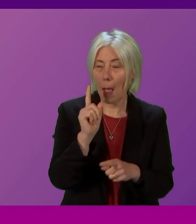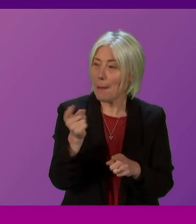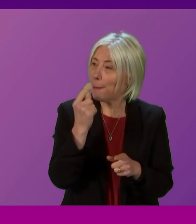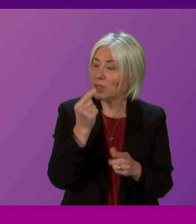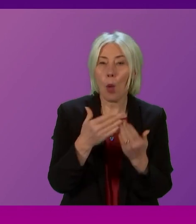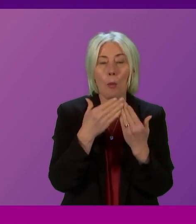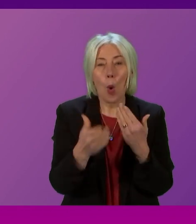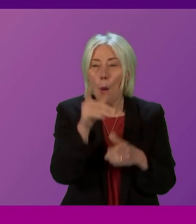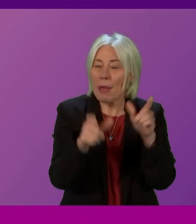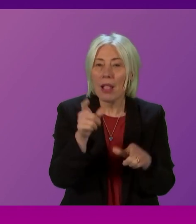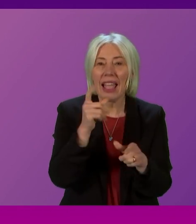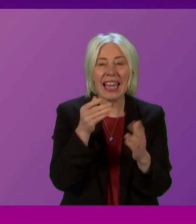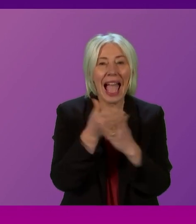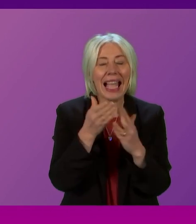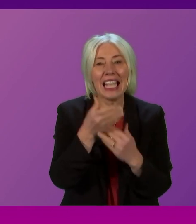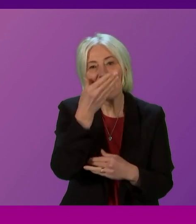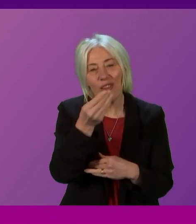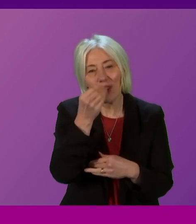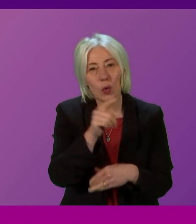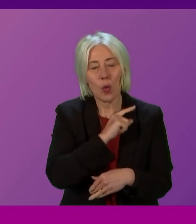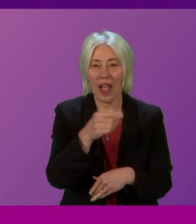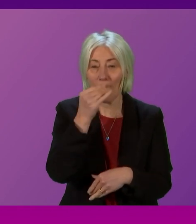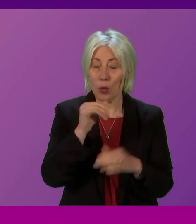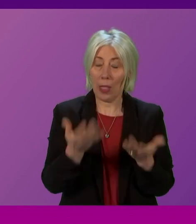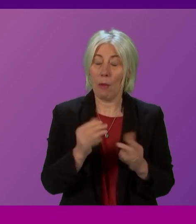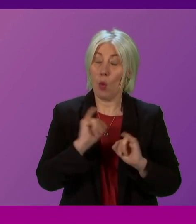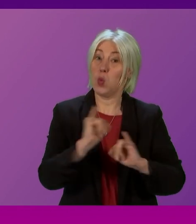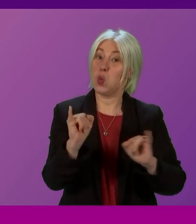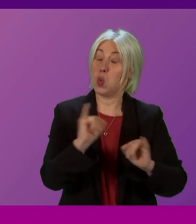for those who are eligible? Flu is very serious indeed.